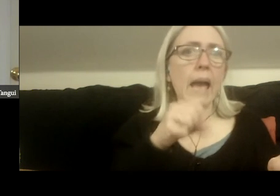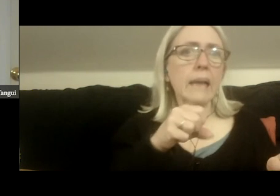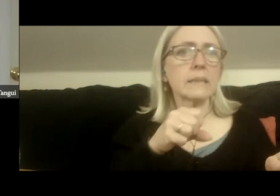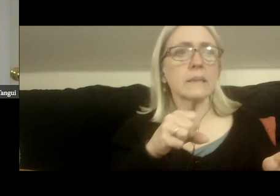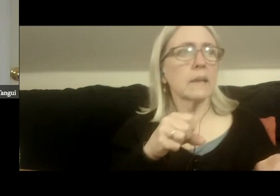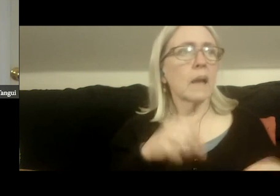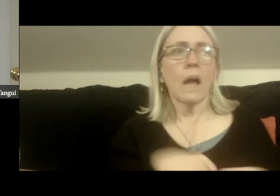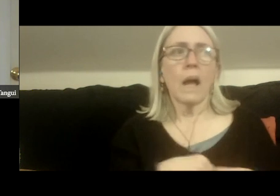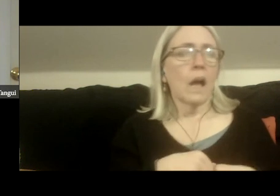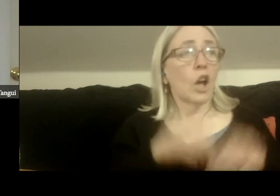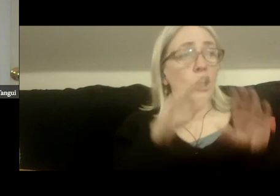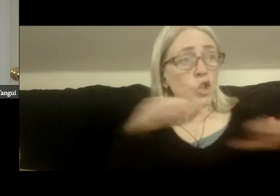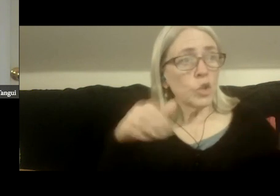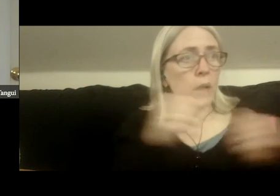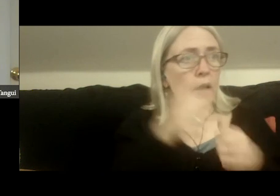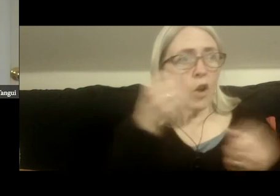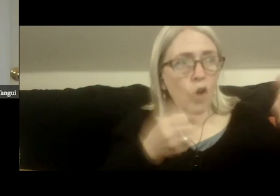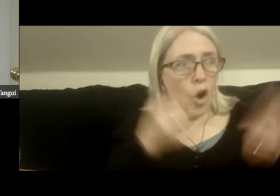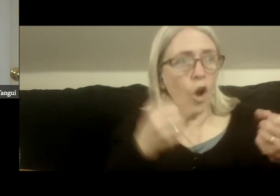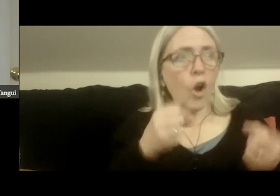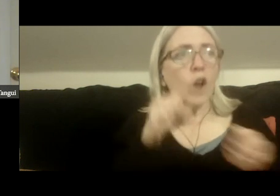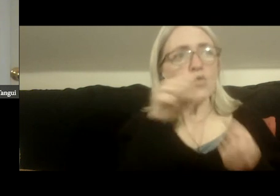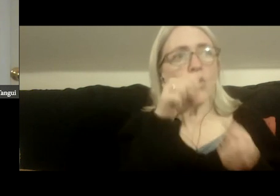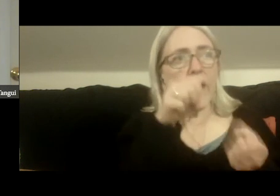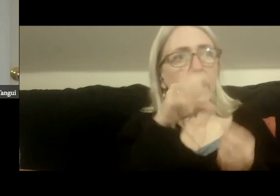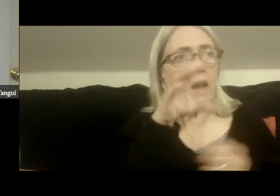And receiving an Excellence Award really is like a cherry on top because the real treat was